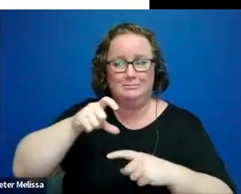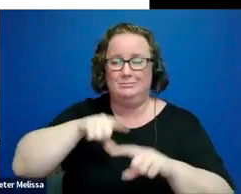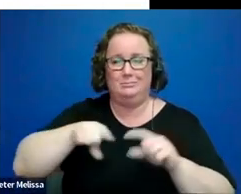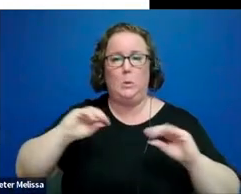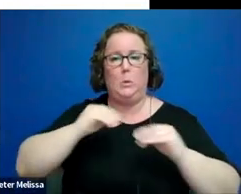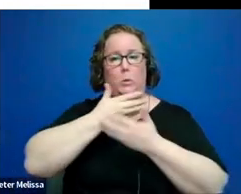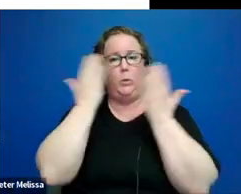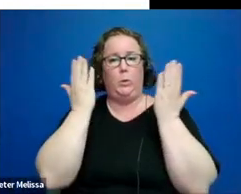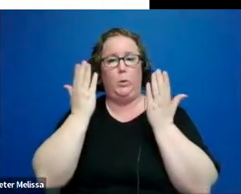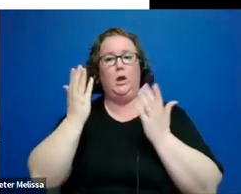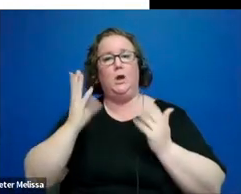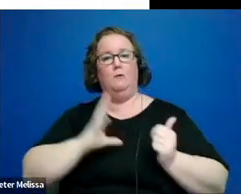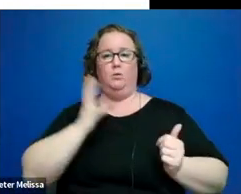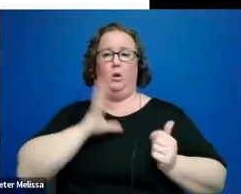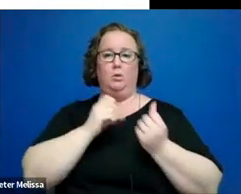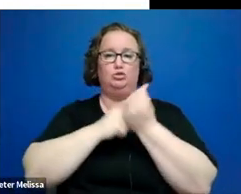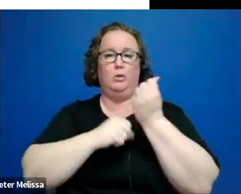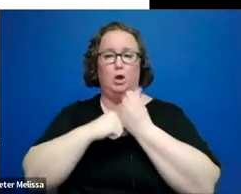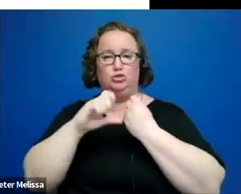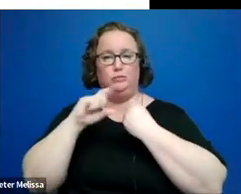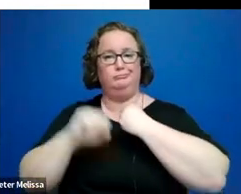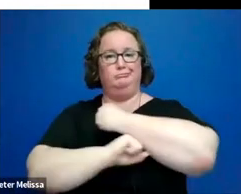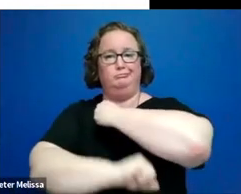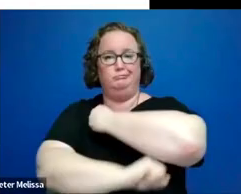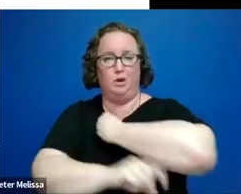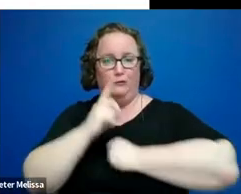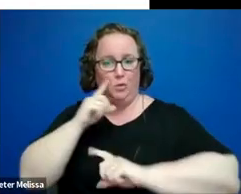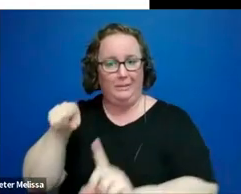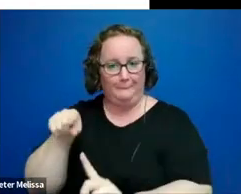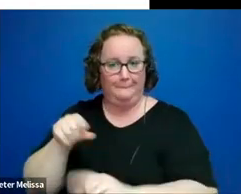And the way that we go about remedying this is